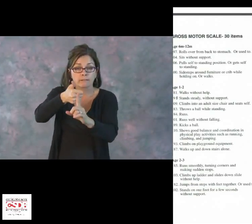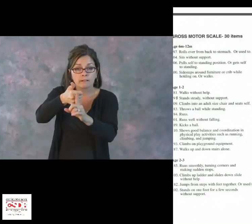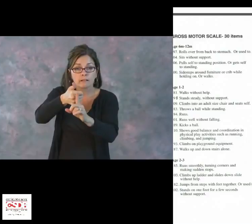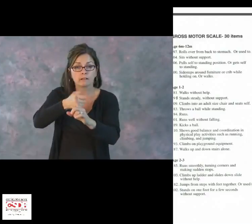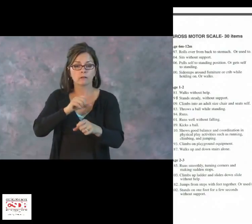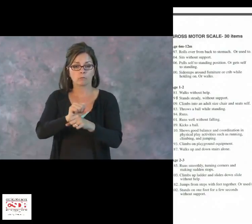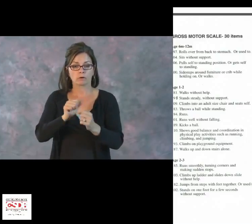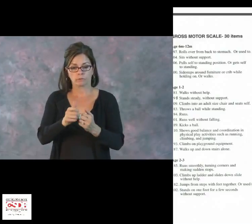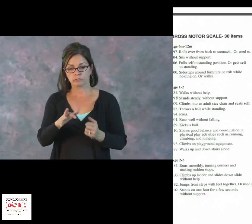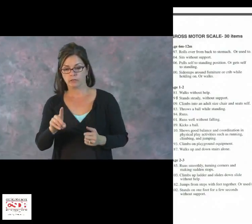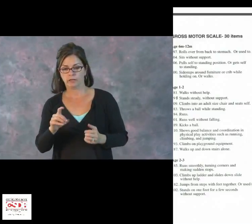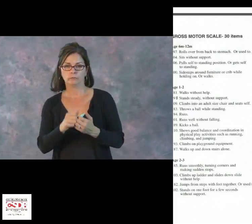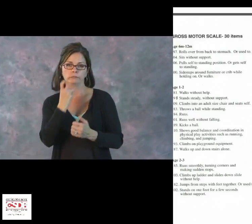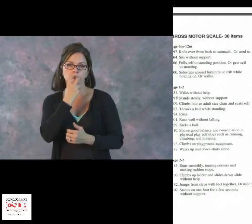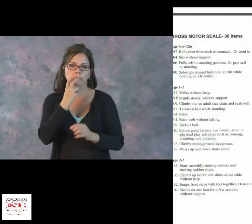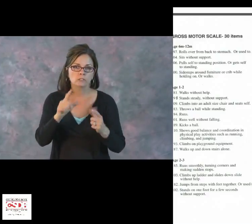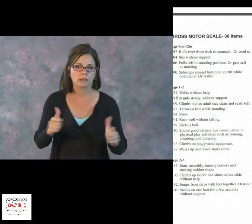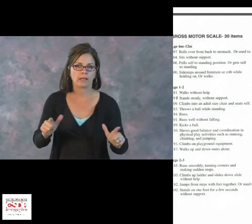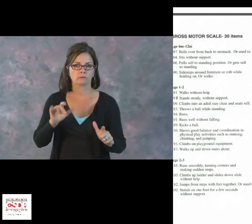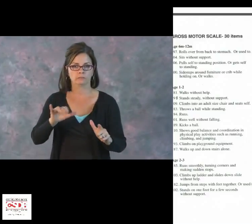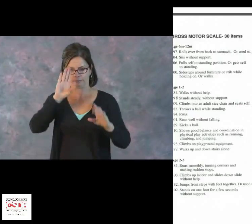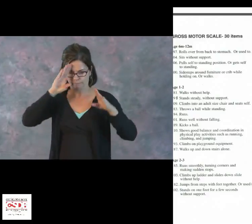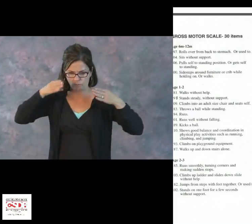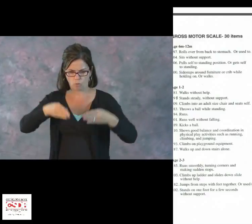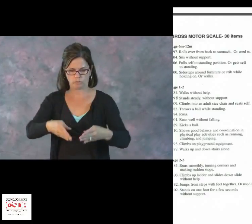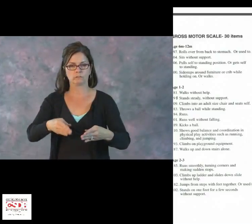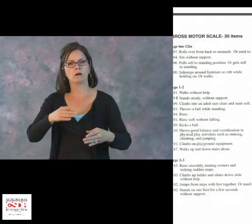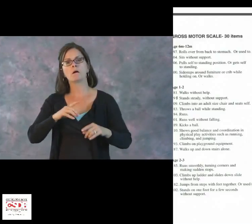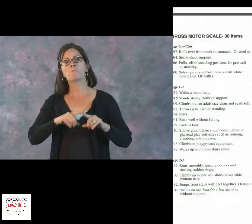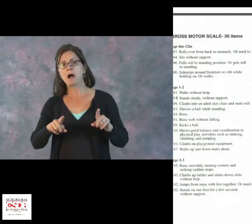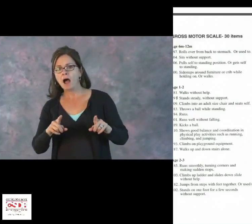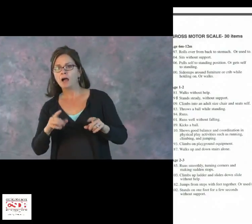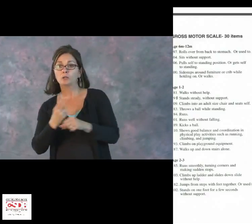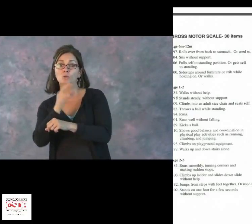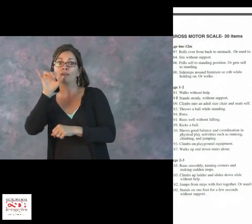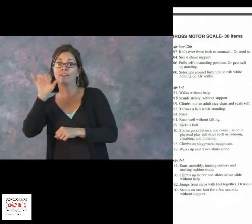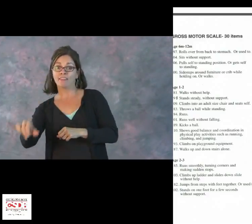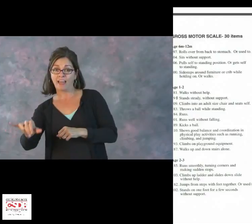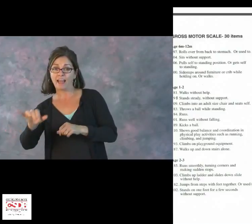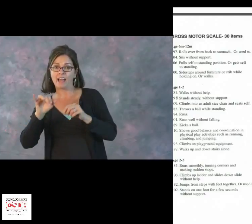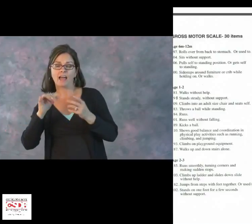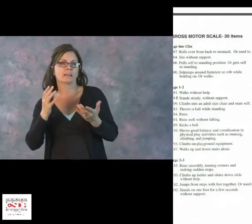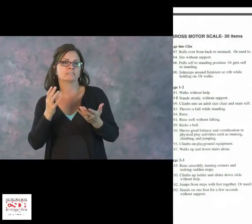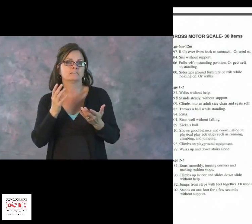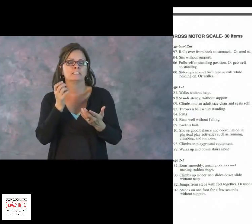on speech and language, but you're curious if the child has gross motor delays,